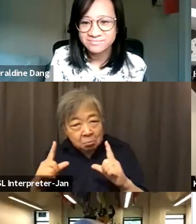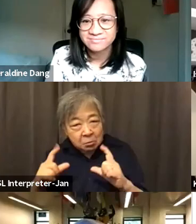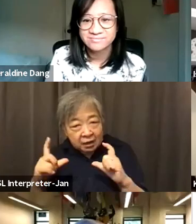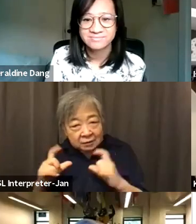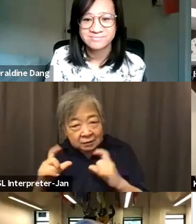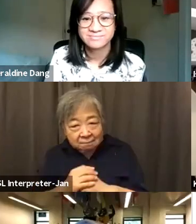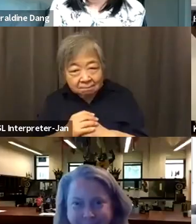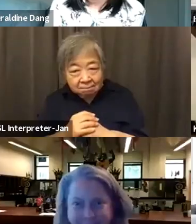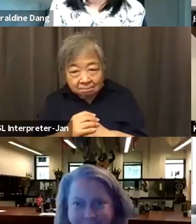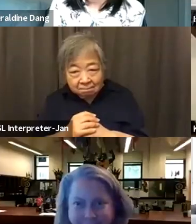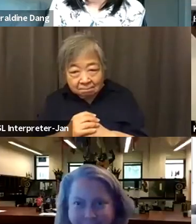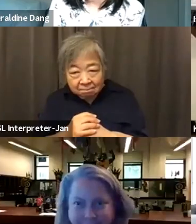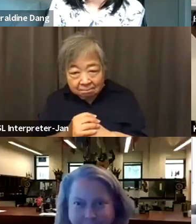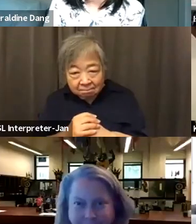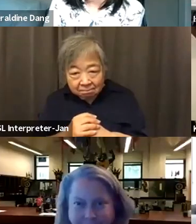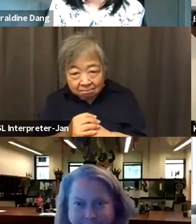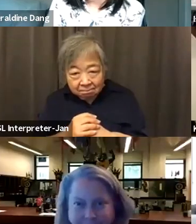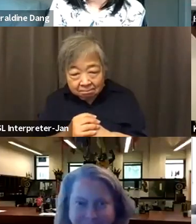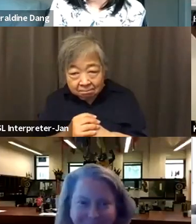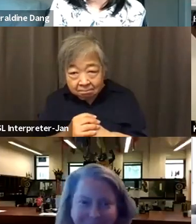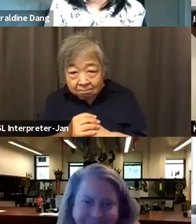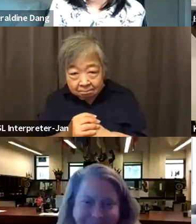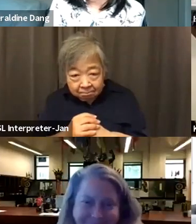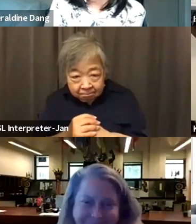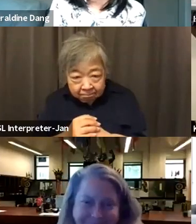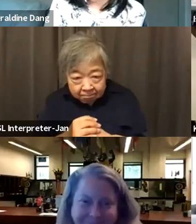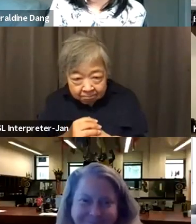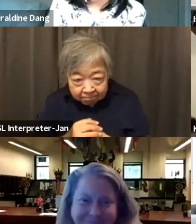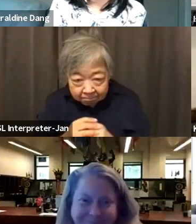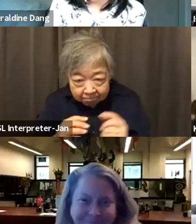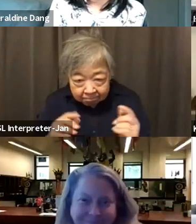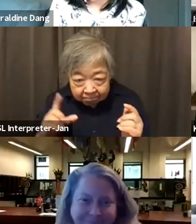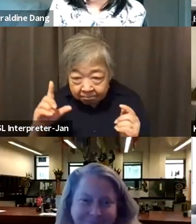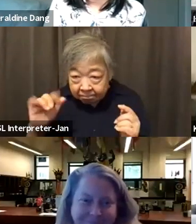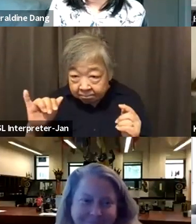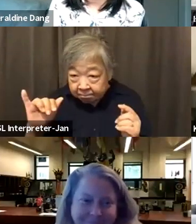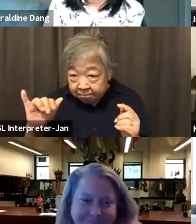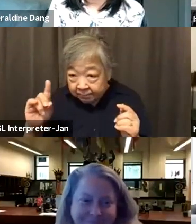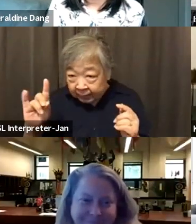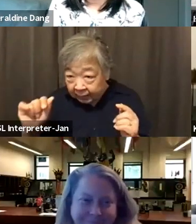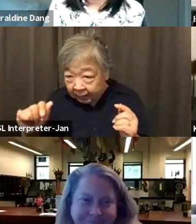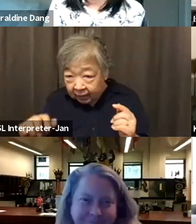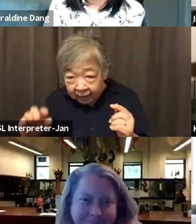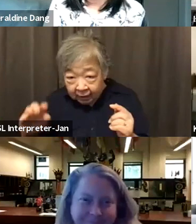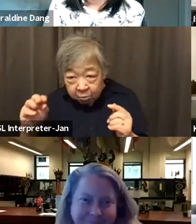All right, and Lydia and Monica, do you have your finger on the camera?